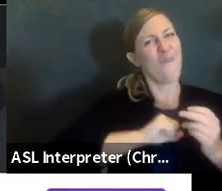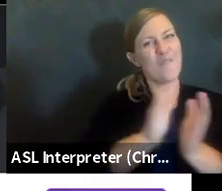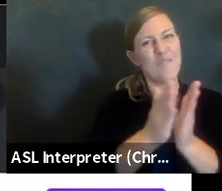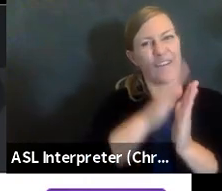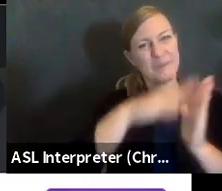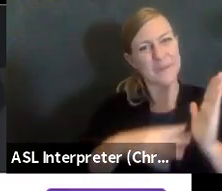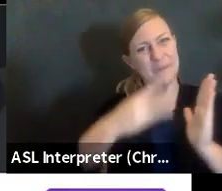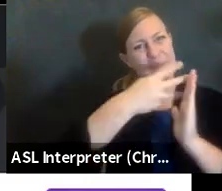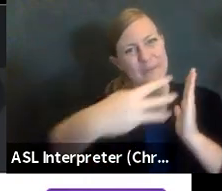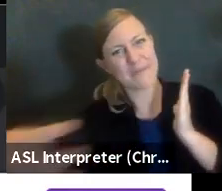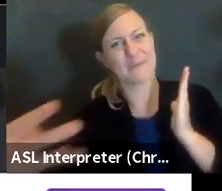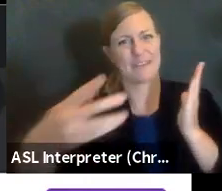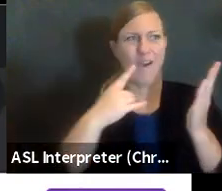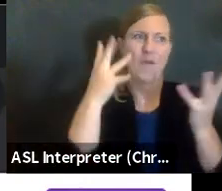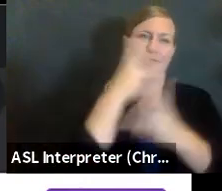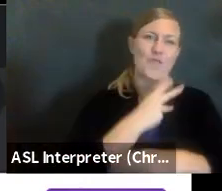ESD 101 - Jeff Crawford: Because it had all the nice green columns and everything.